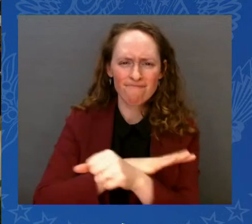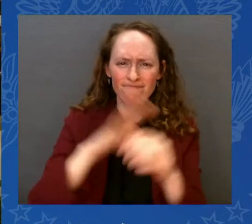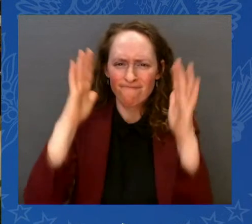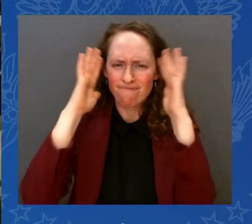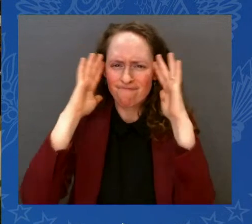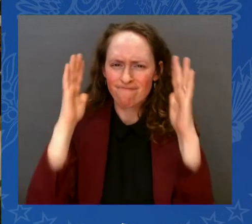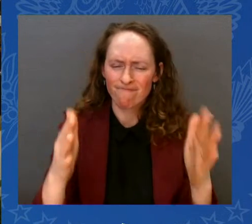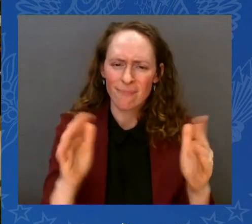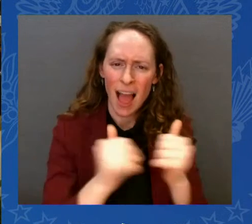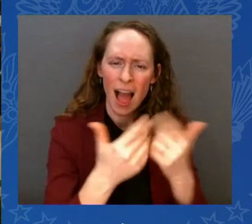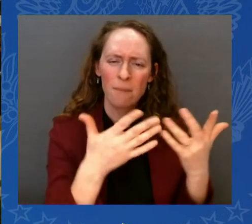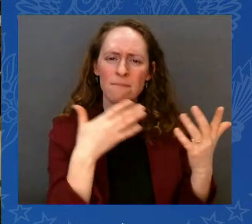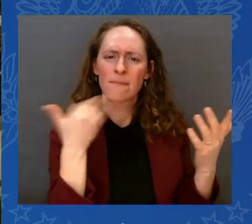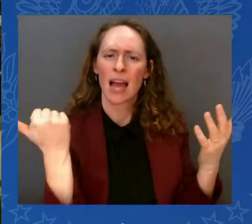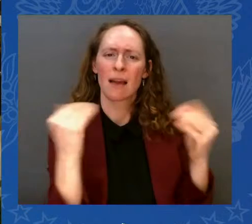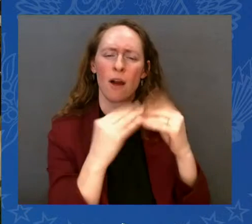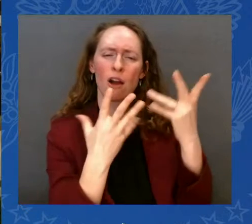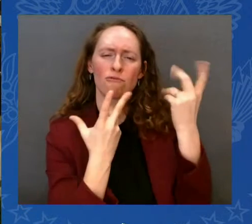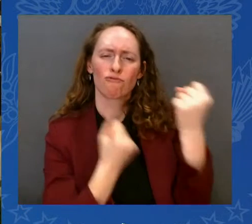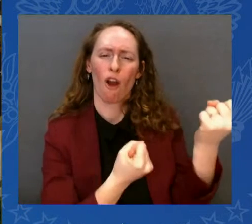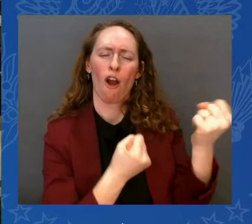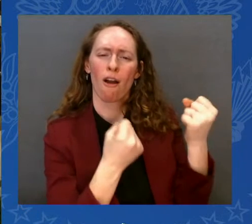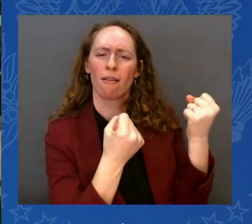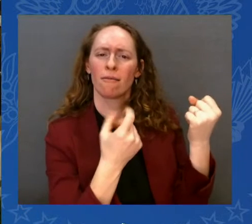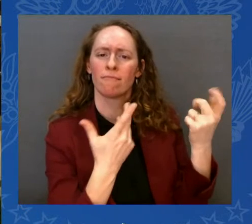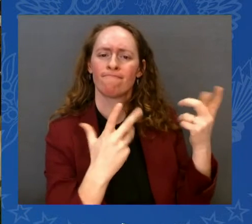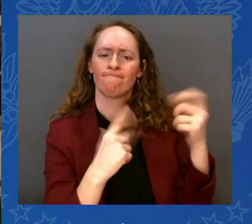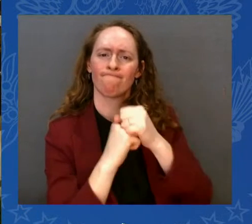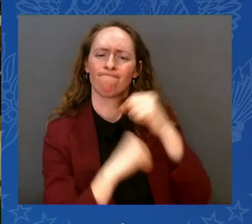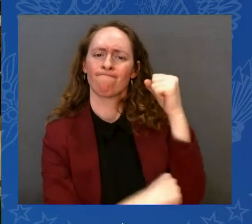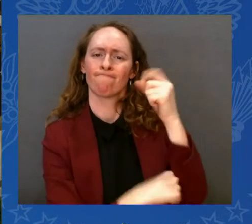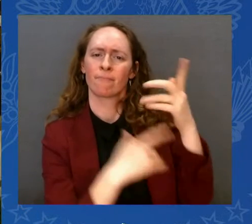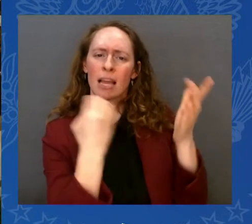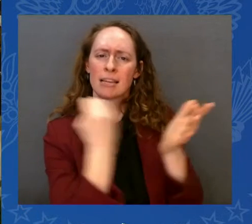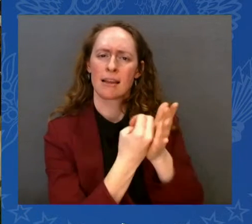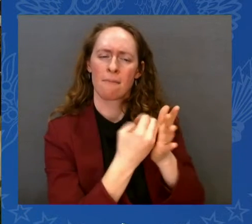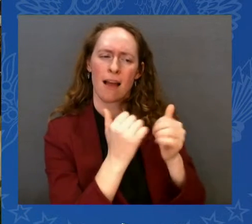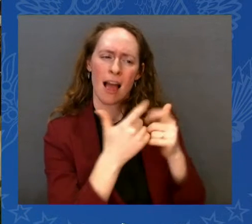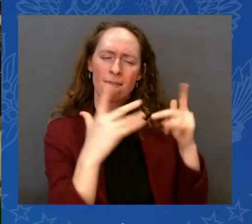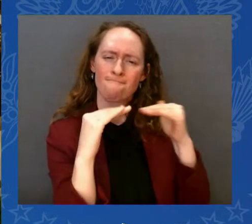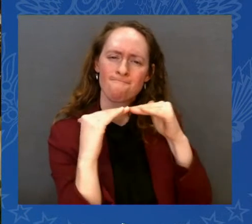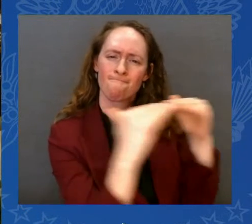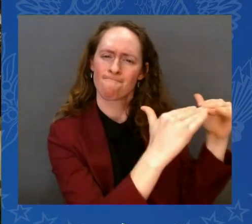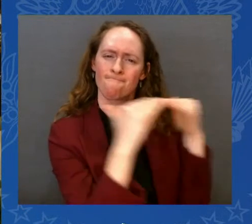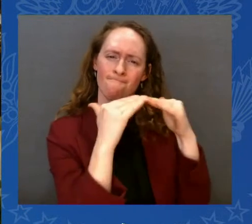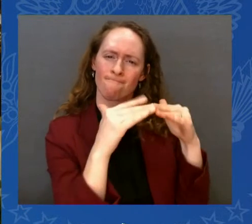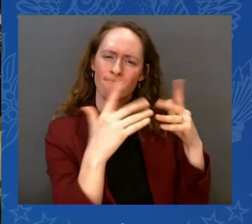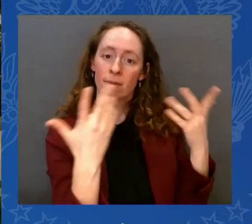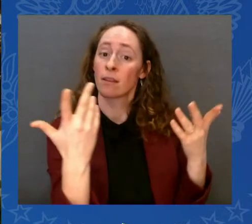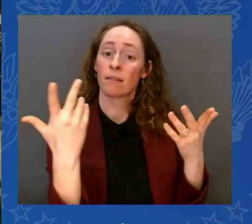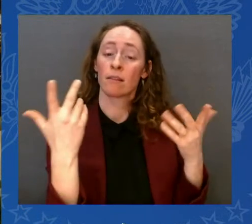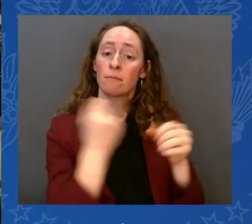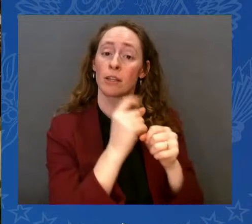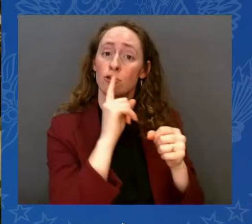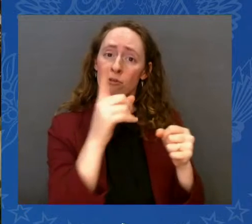an economy where work is rewarded, where equal pay isn't optimal [optional], and our small businesses continue to flourish